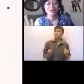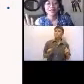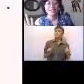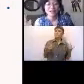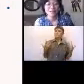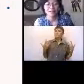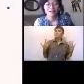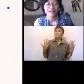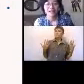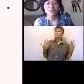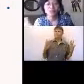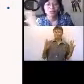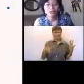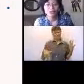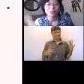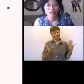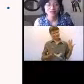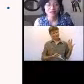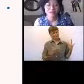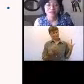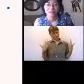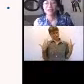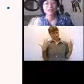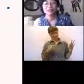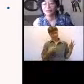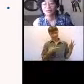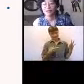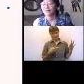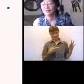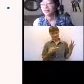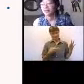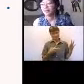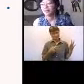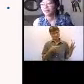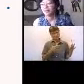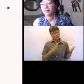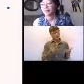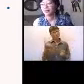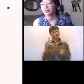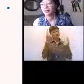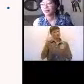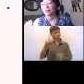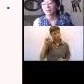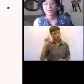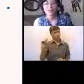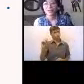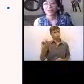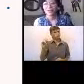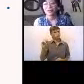try something and you learn in the process, and even if you get you get messaging about,